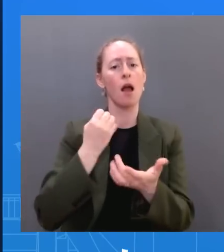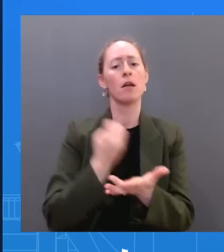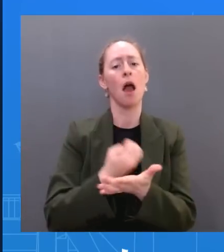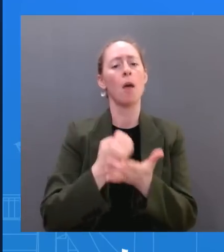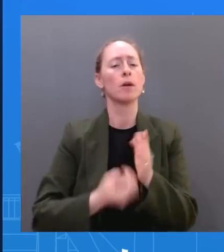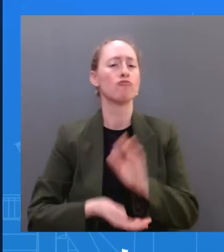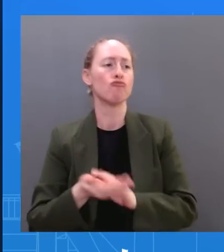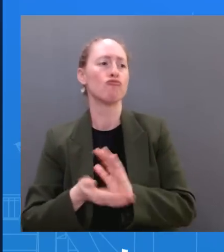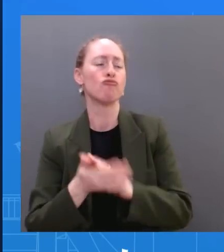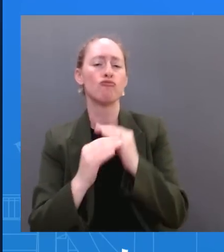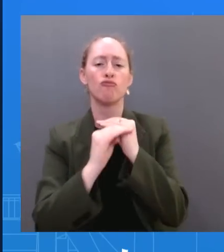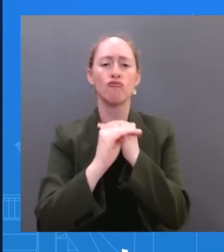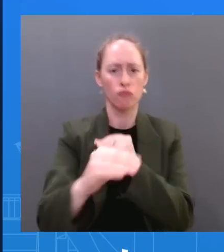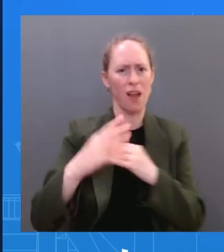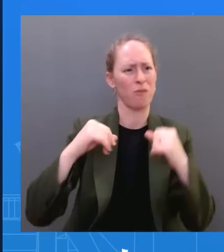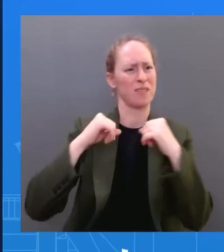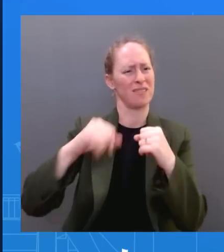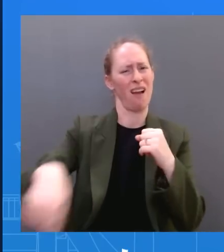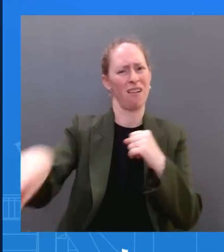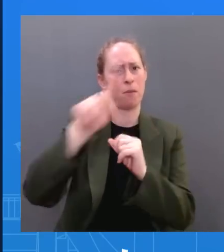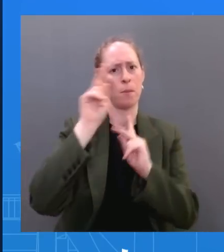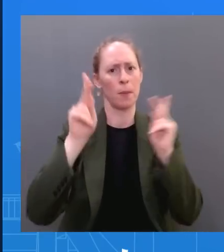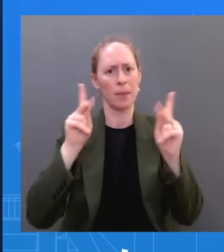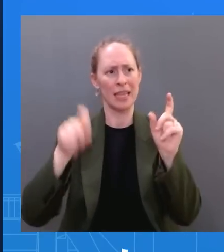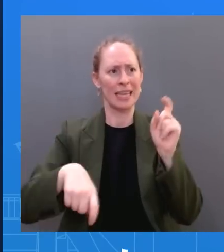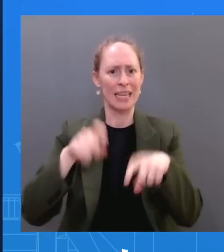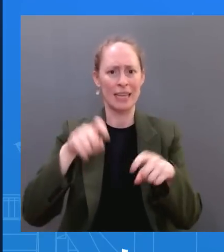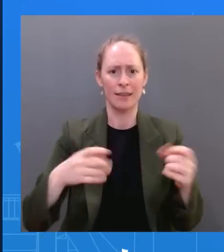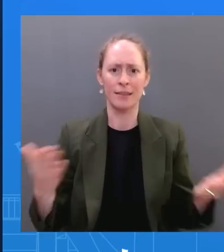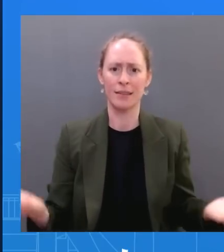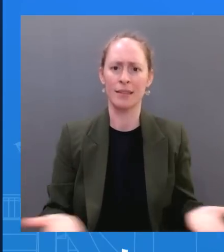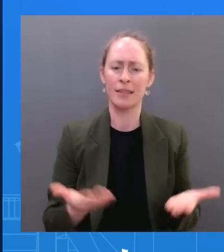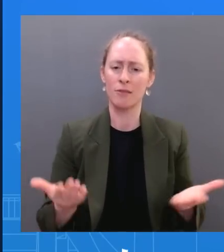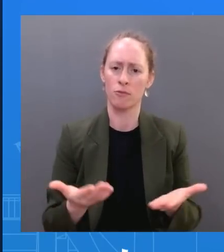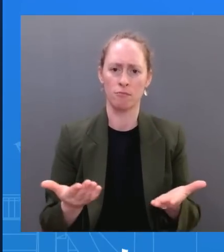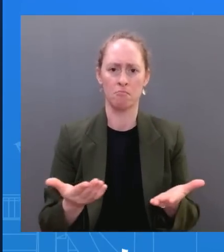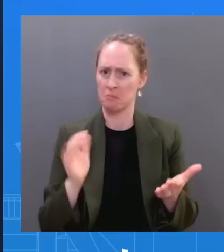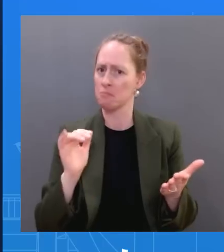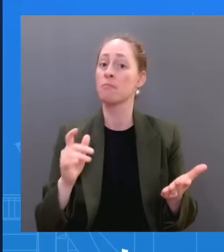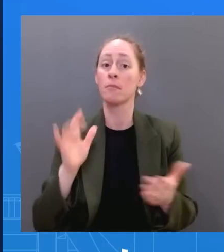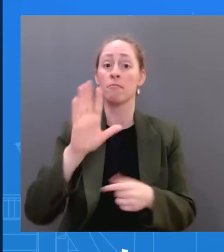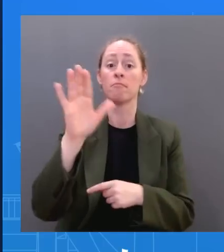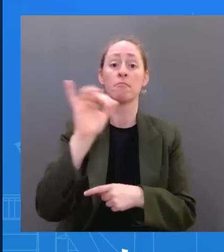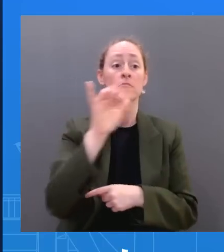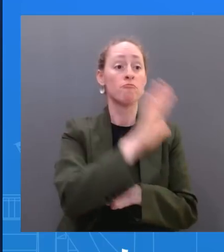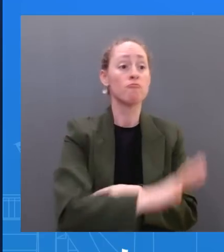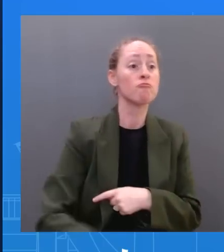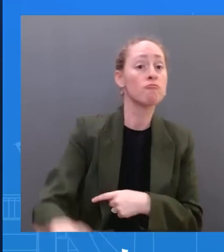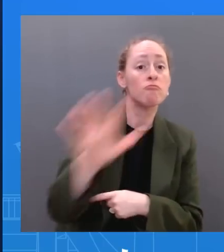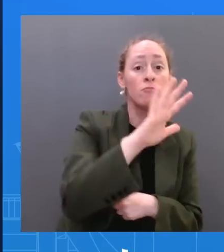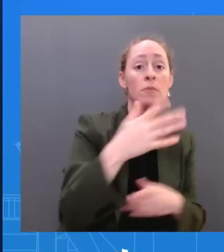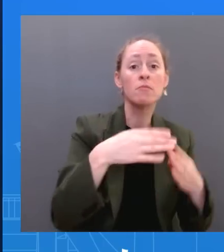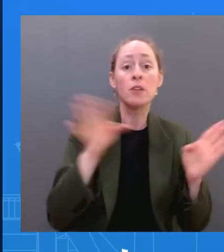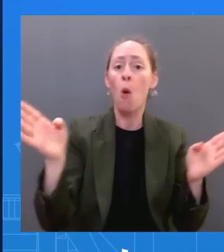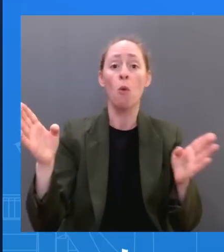We'll advocate for that publicly. We'll advocate for that privately. We'll coordinate with leaders around the world, including in the Middle East, on that issue. Yeah.